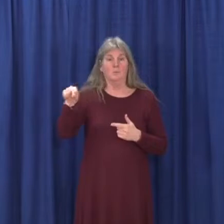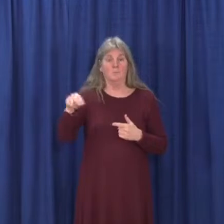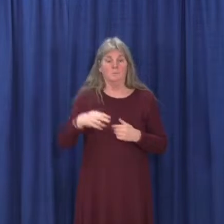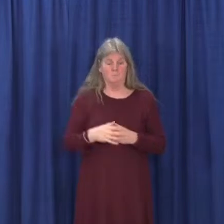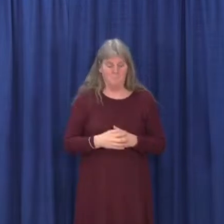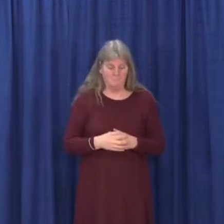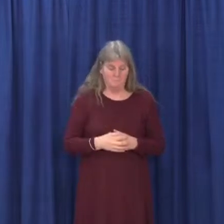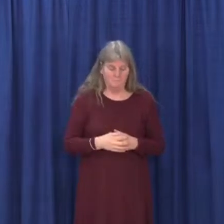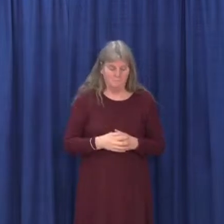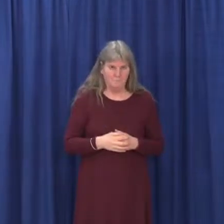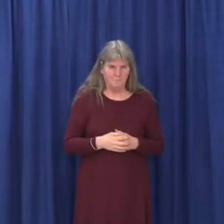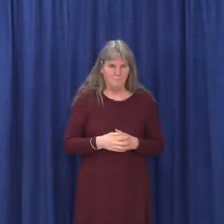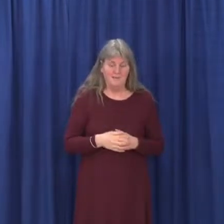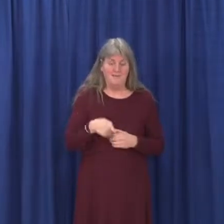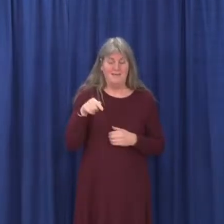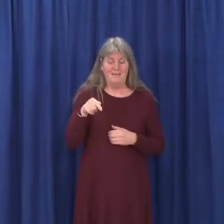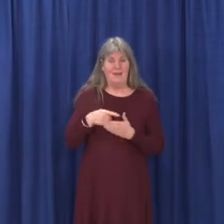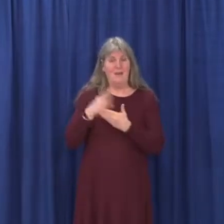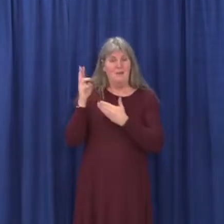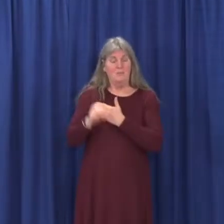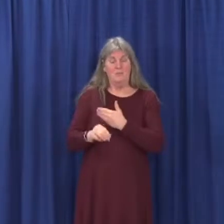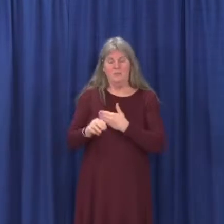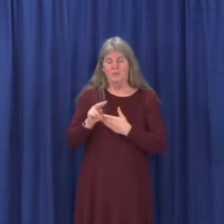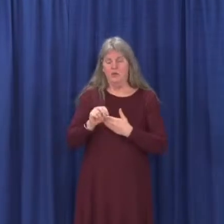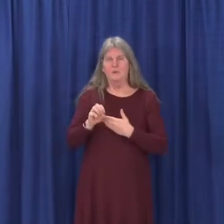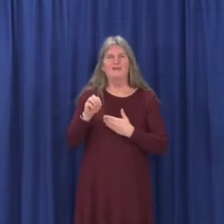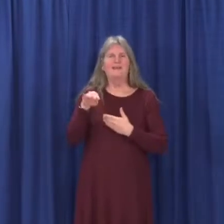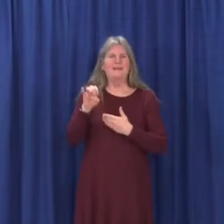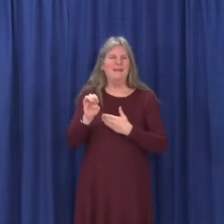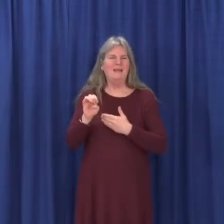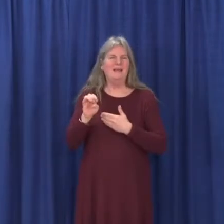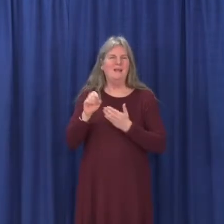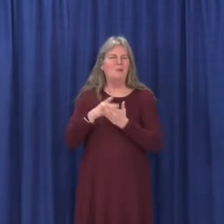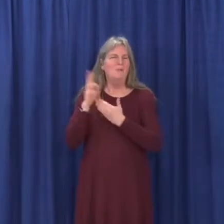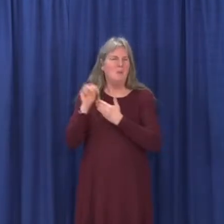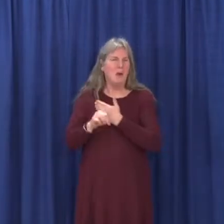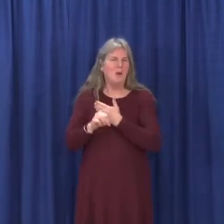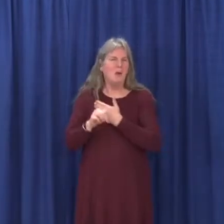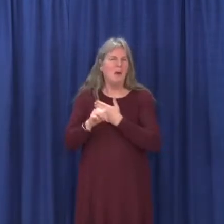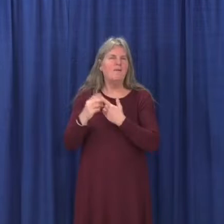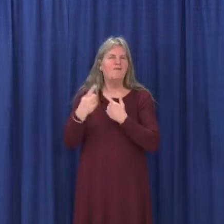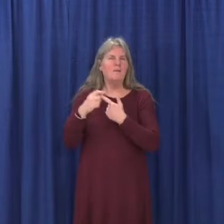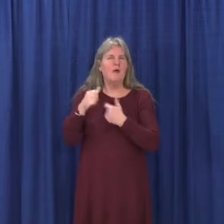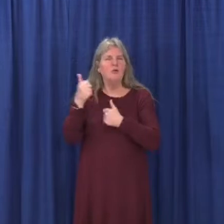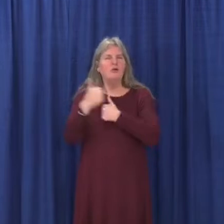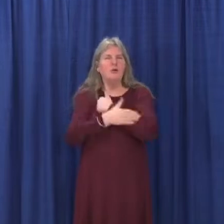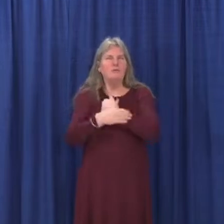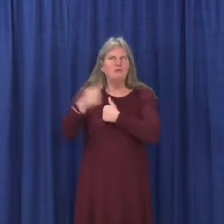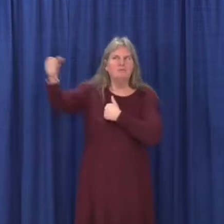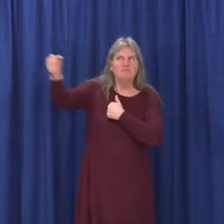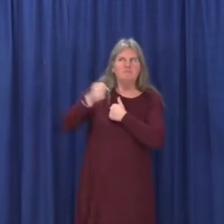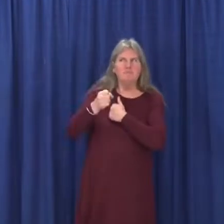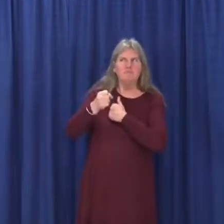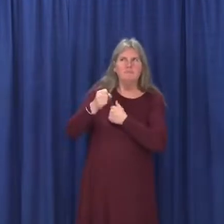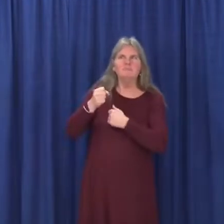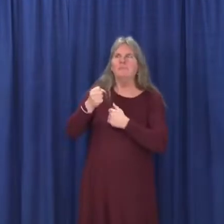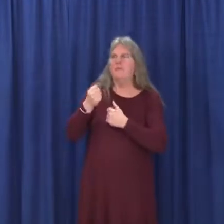The Nominee Program has been again very successful in bringing new people to the territory and helping businesses meet their